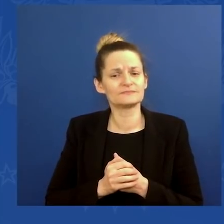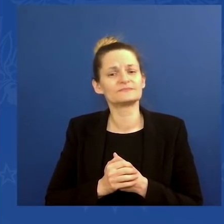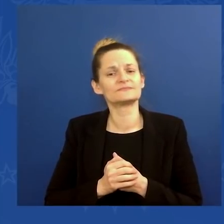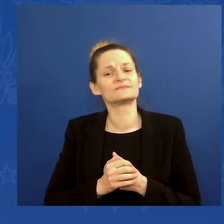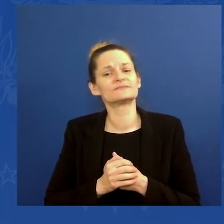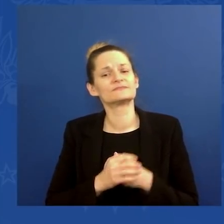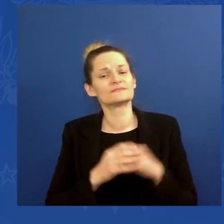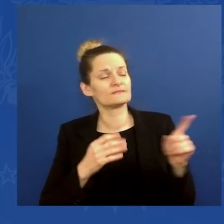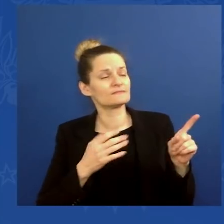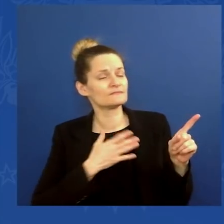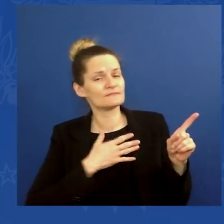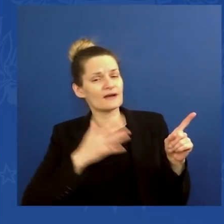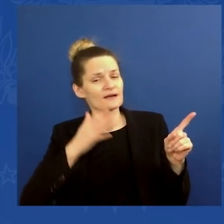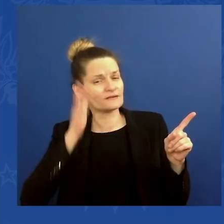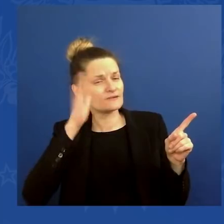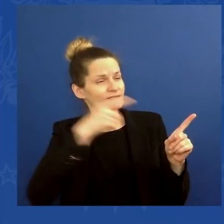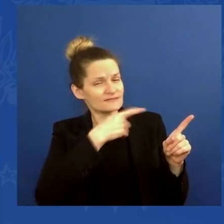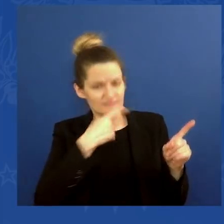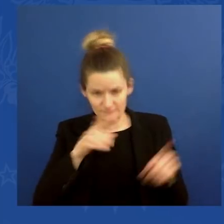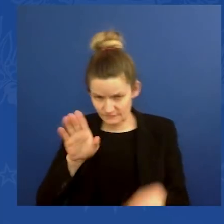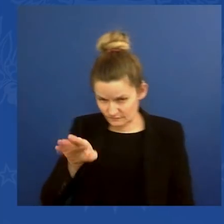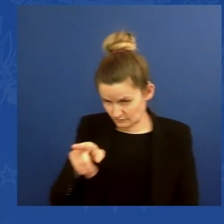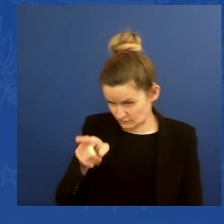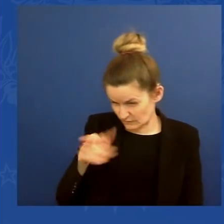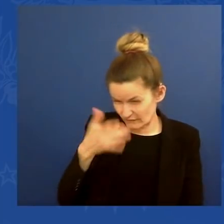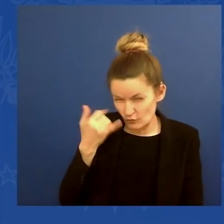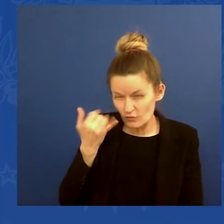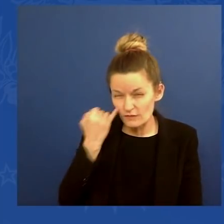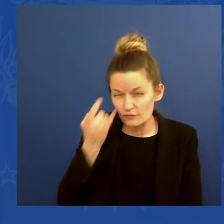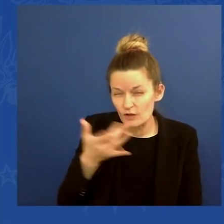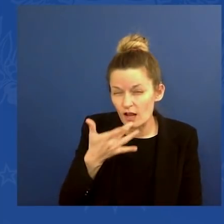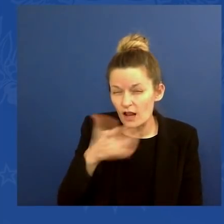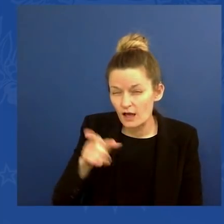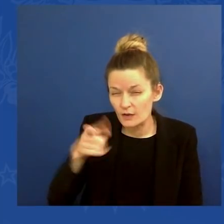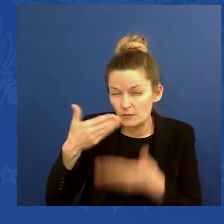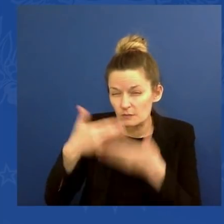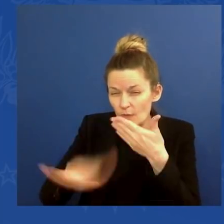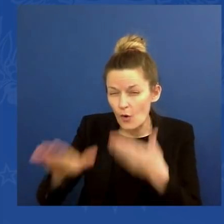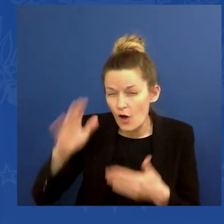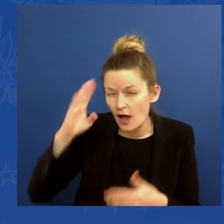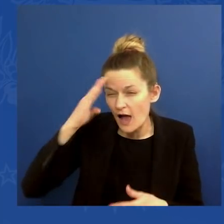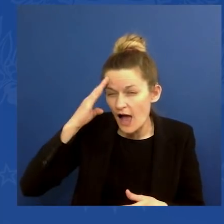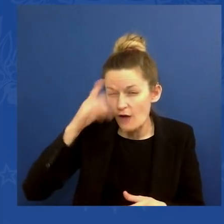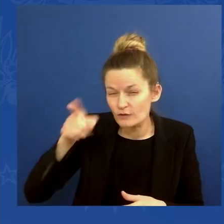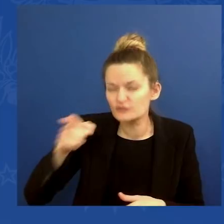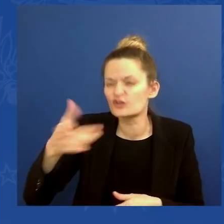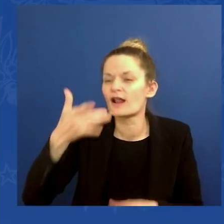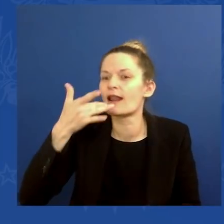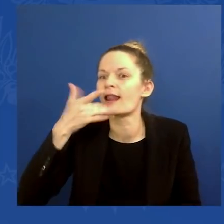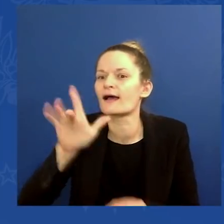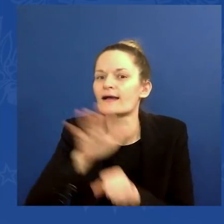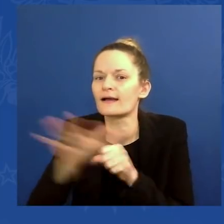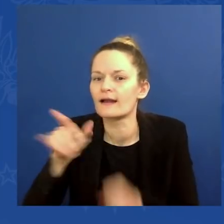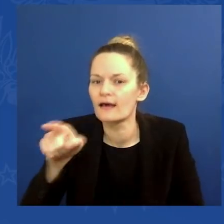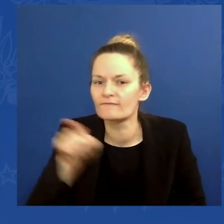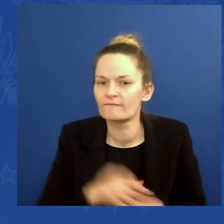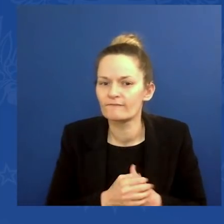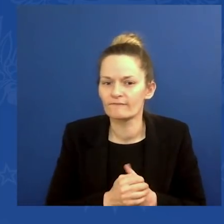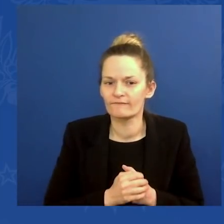"Joey, if you're lucky enough to be Irish, you're lucky enough." Every time something bad happened, I'd go,